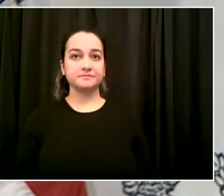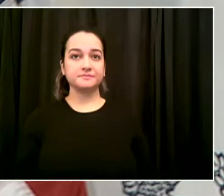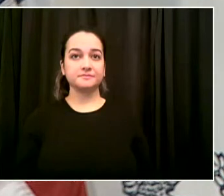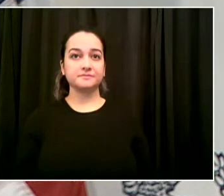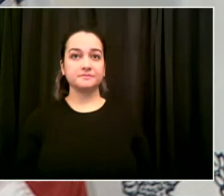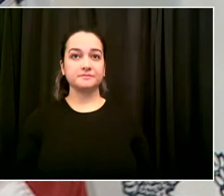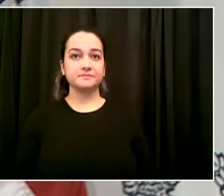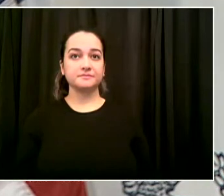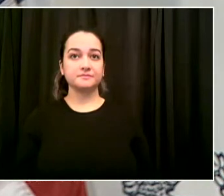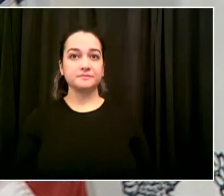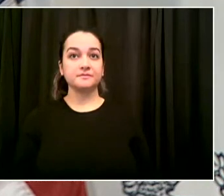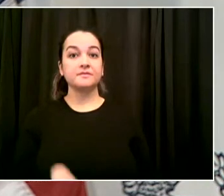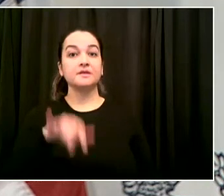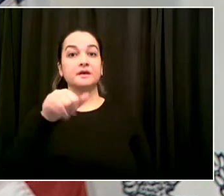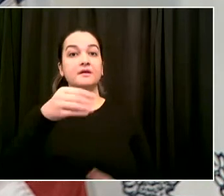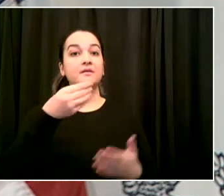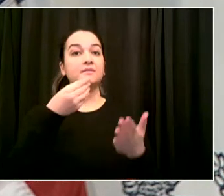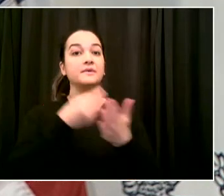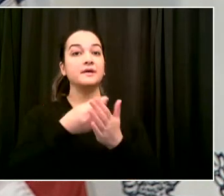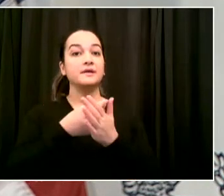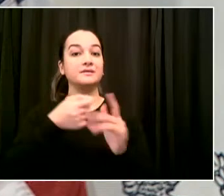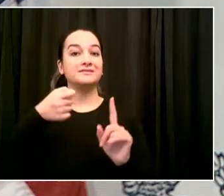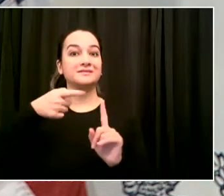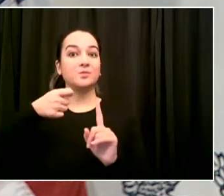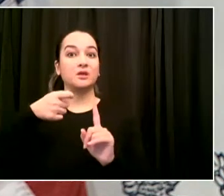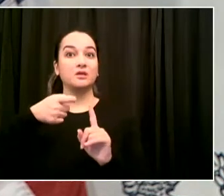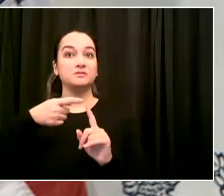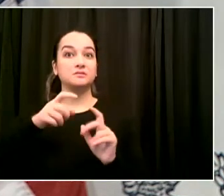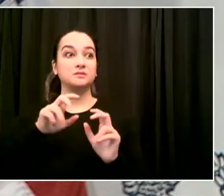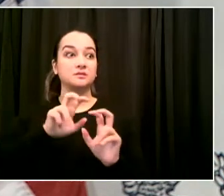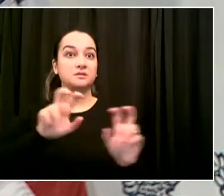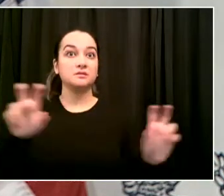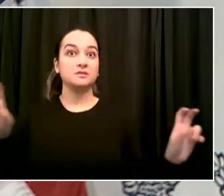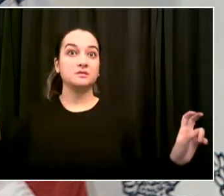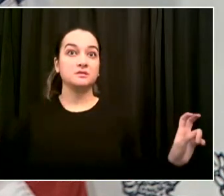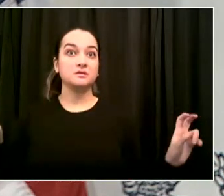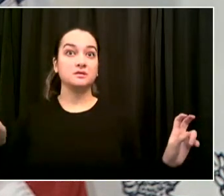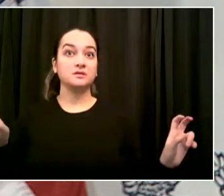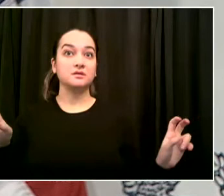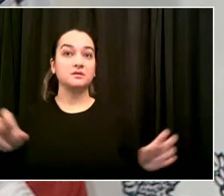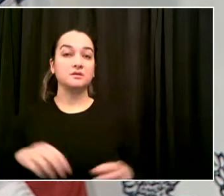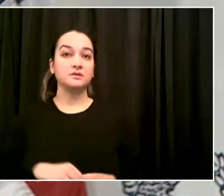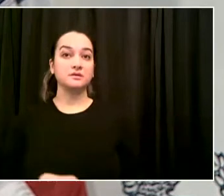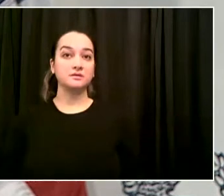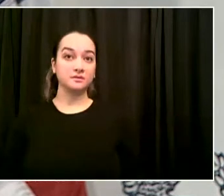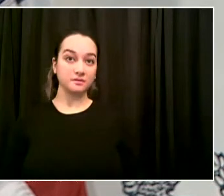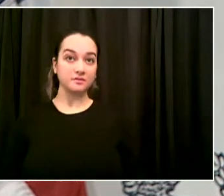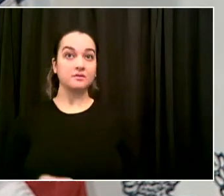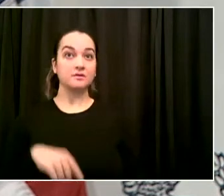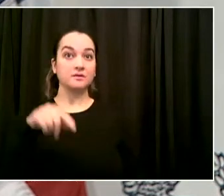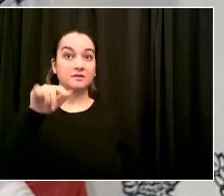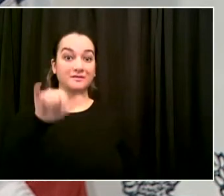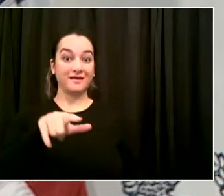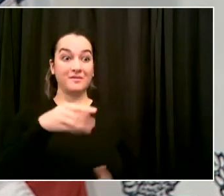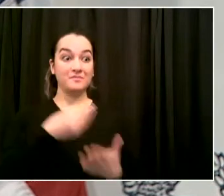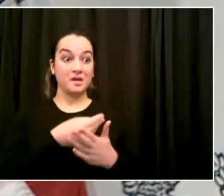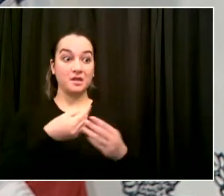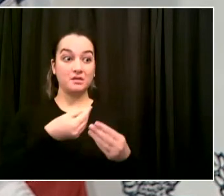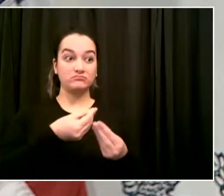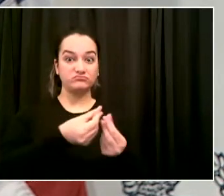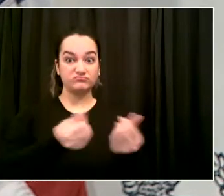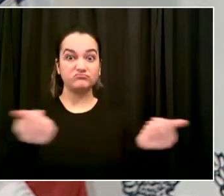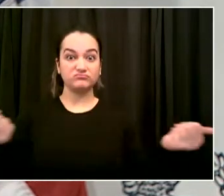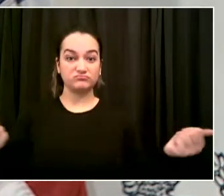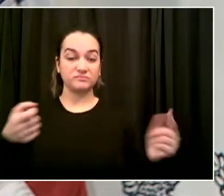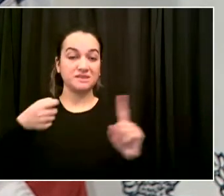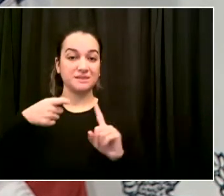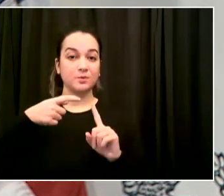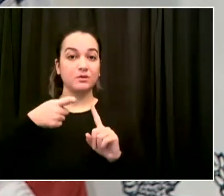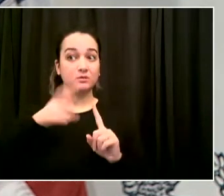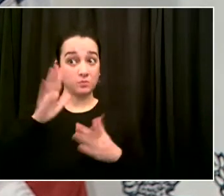HOW THE